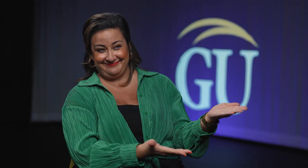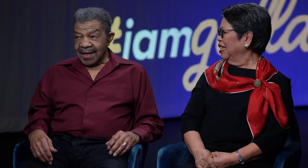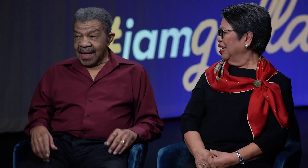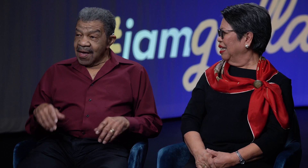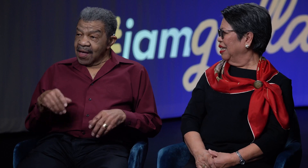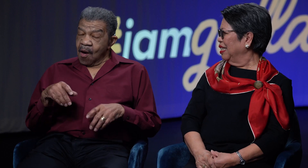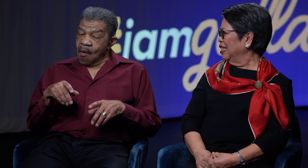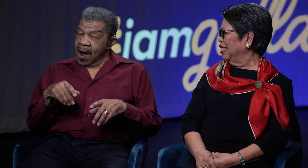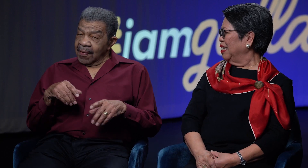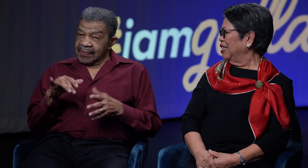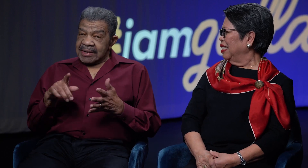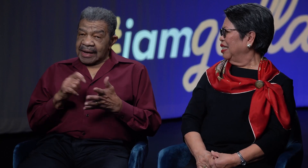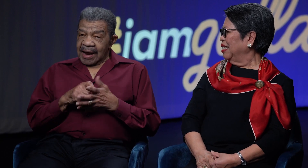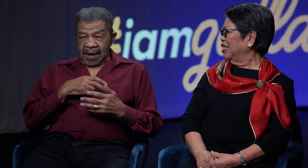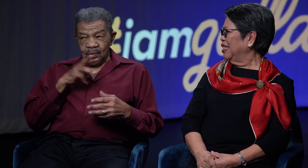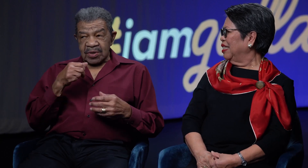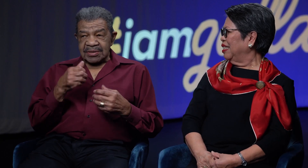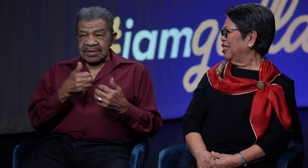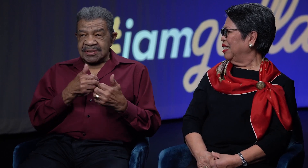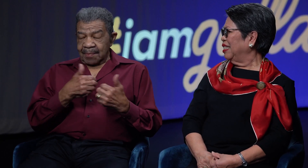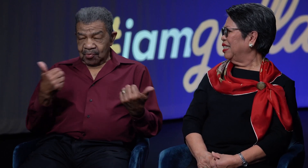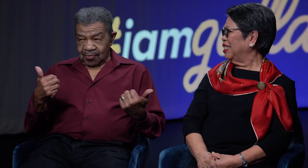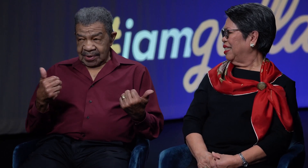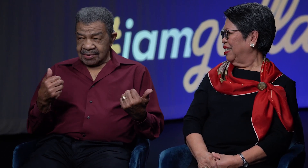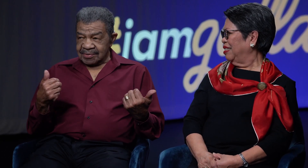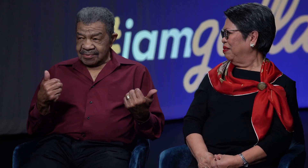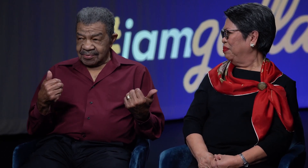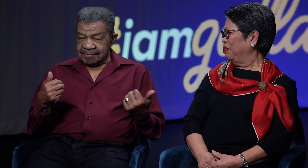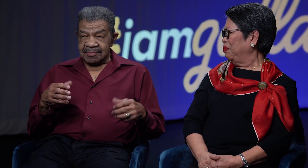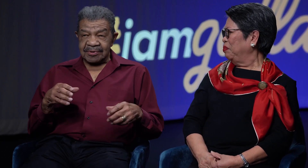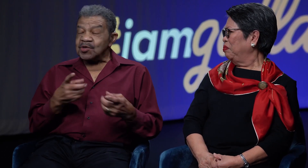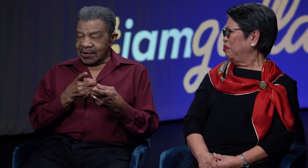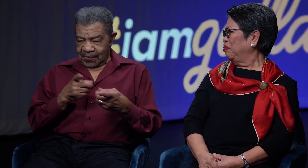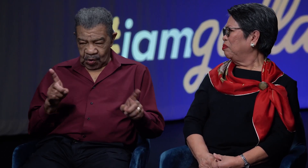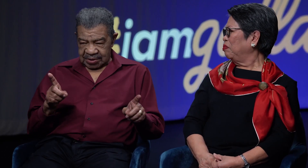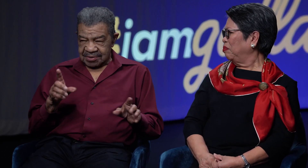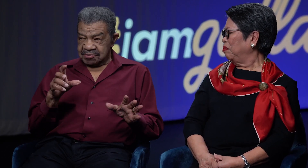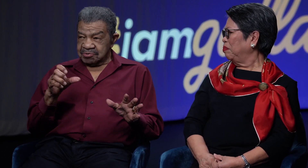Well at the time, I was separated, going through a divorce.